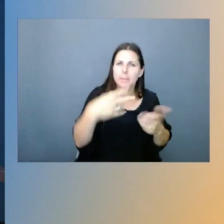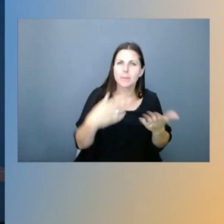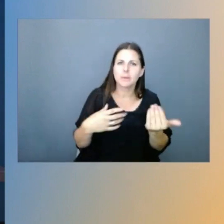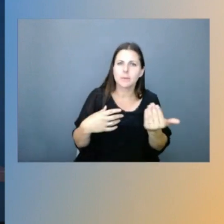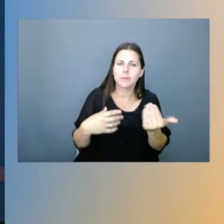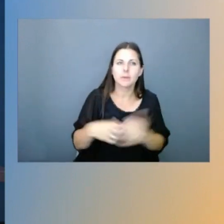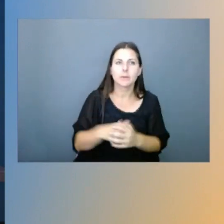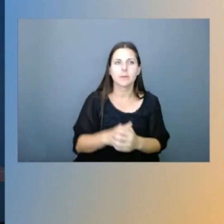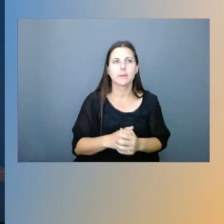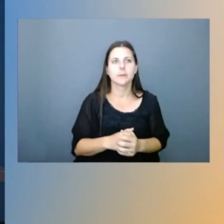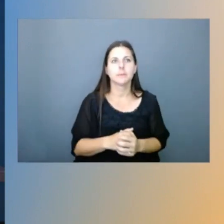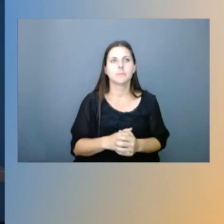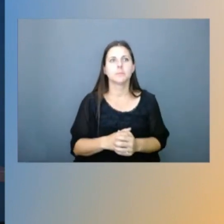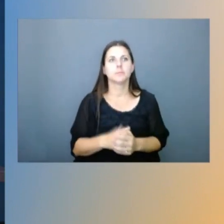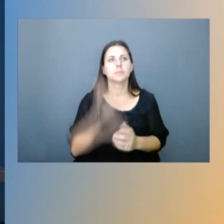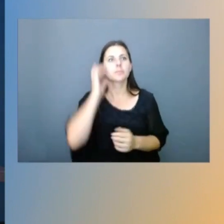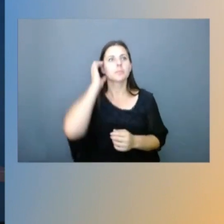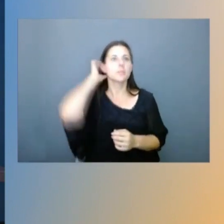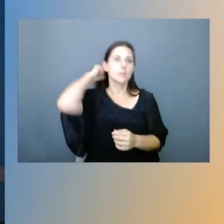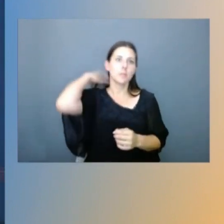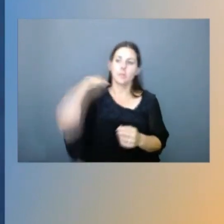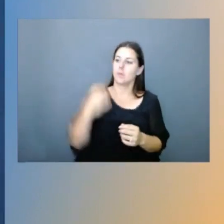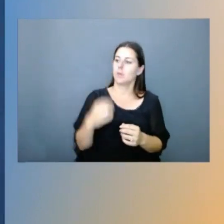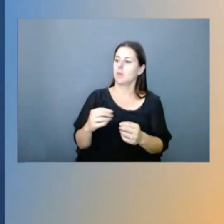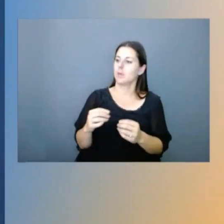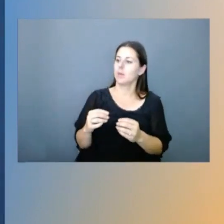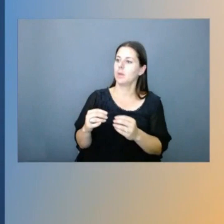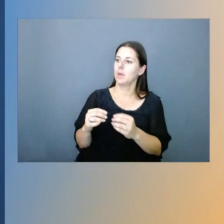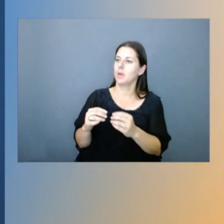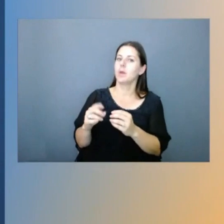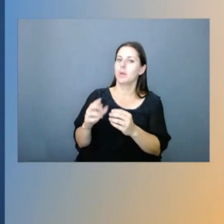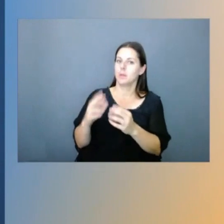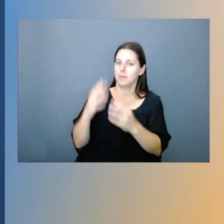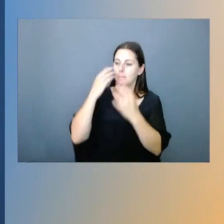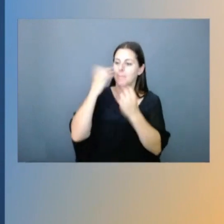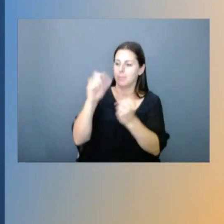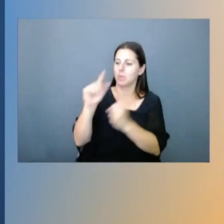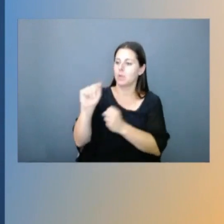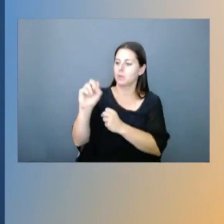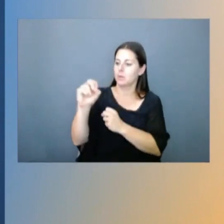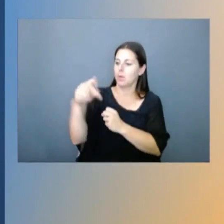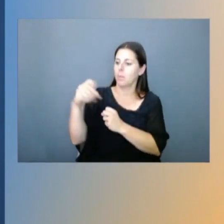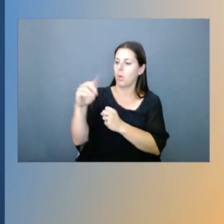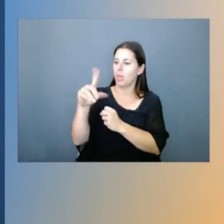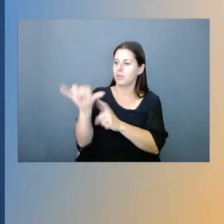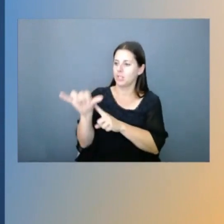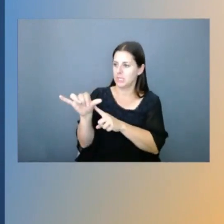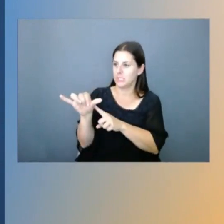The number of cores, the memory topology, those kind of things stays mostly the same,